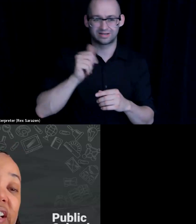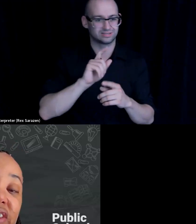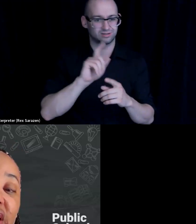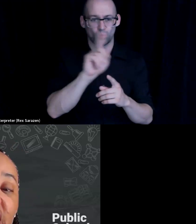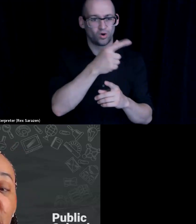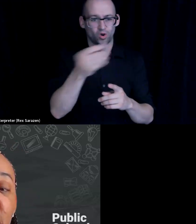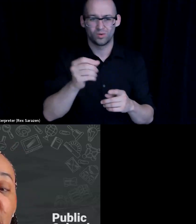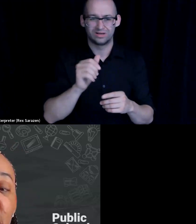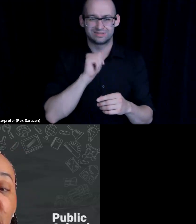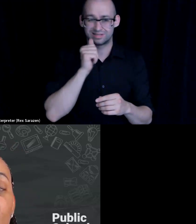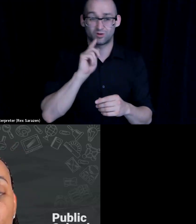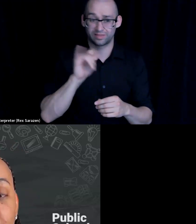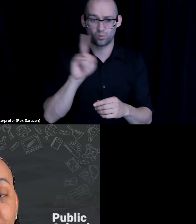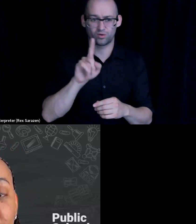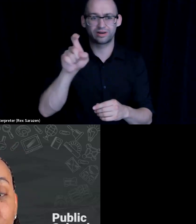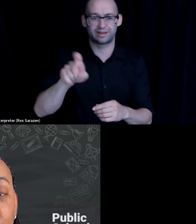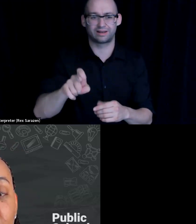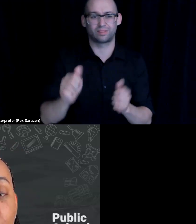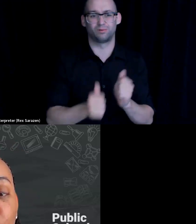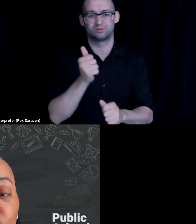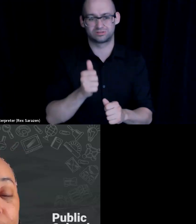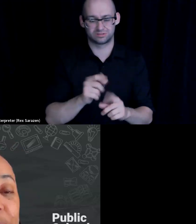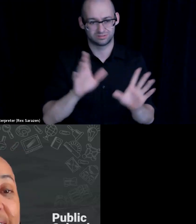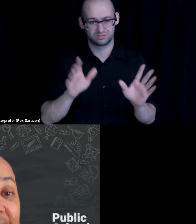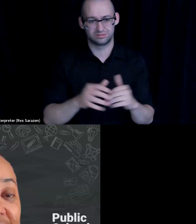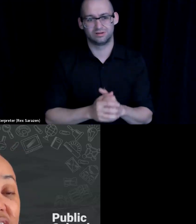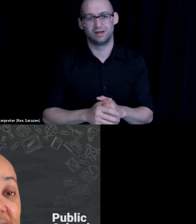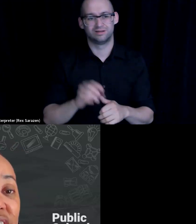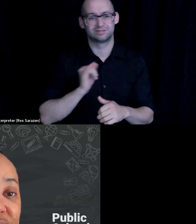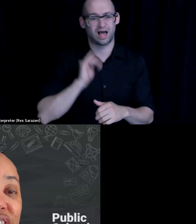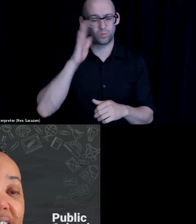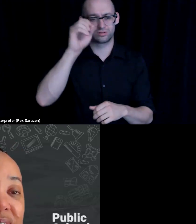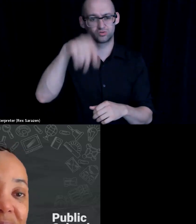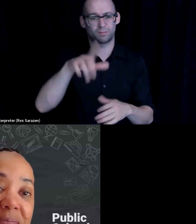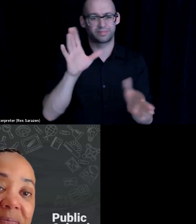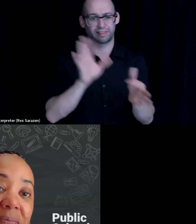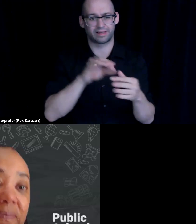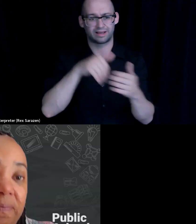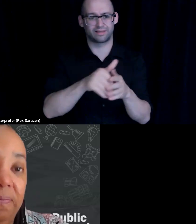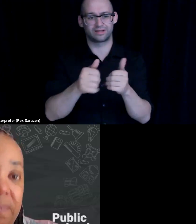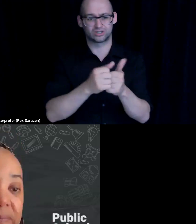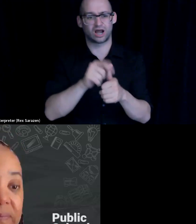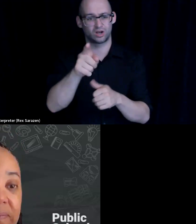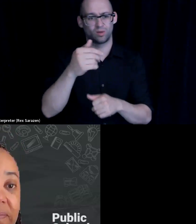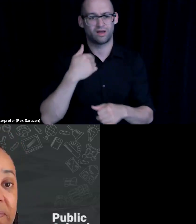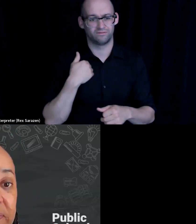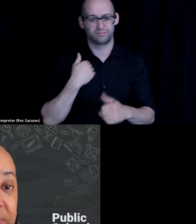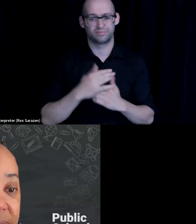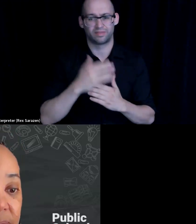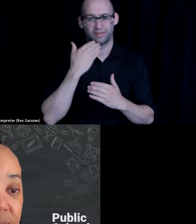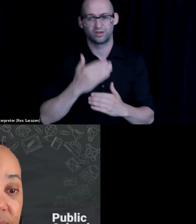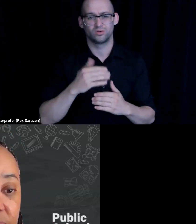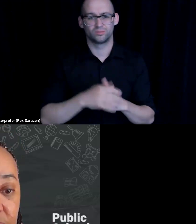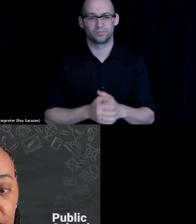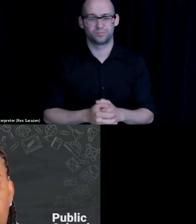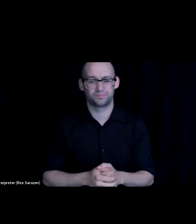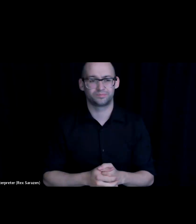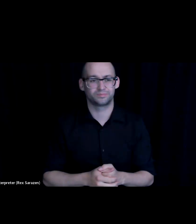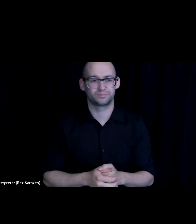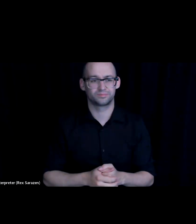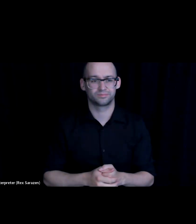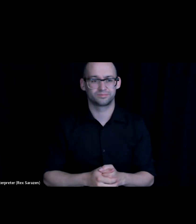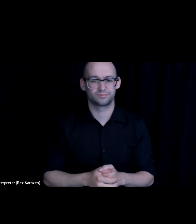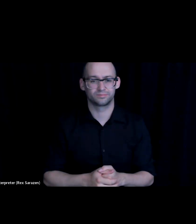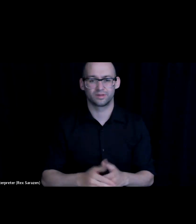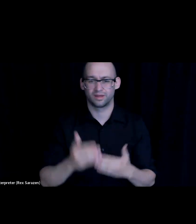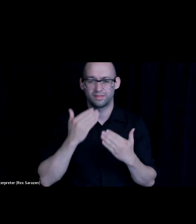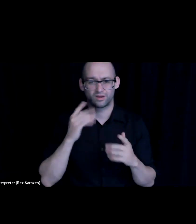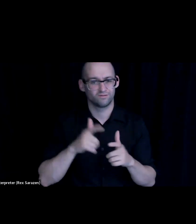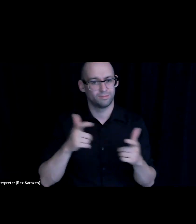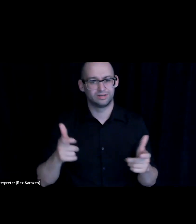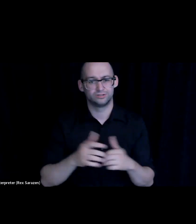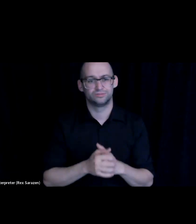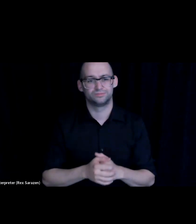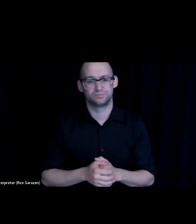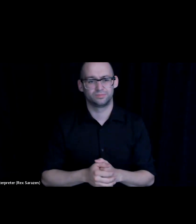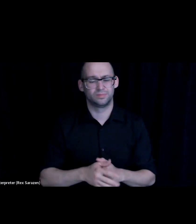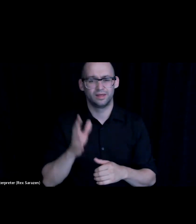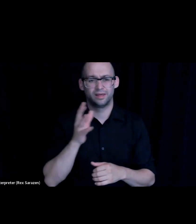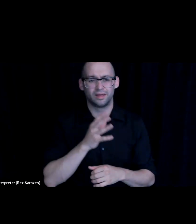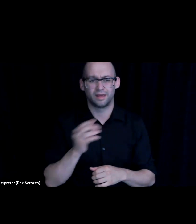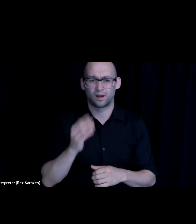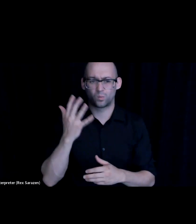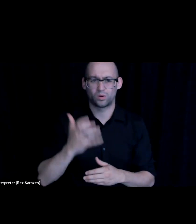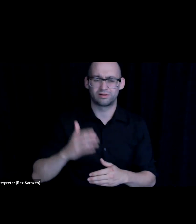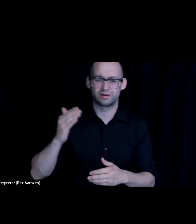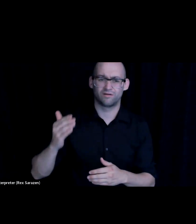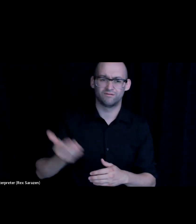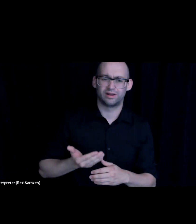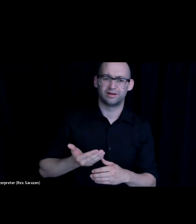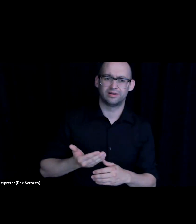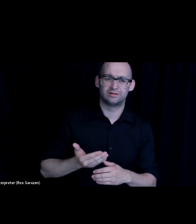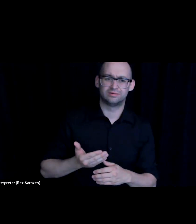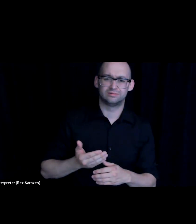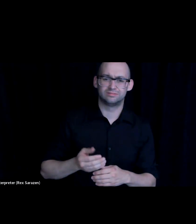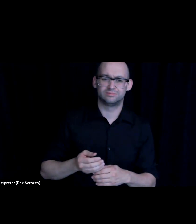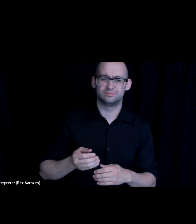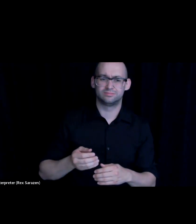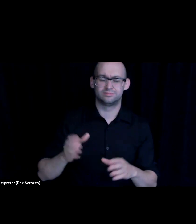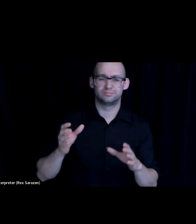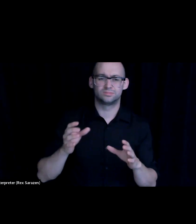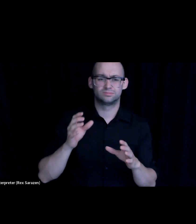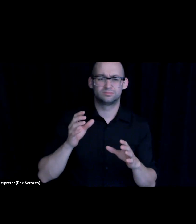inner cities. Thank you, Sonia.Next I would like to invite to the spotlight Luis Wong.